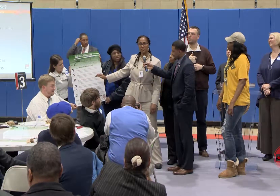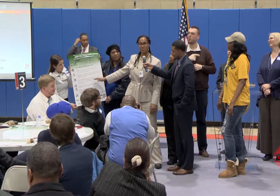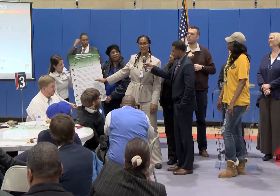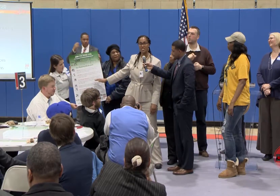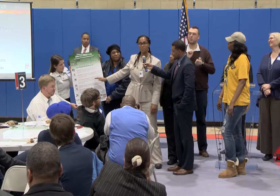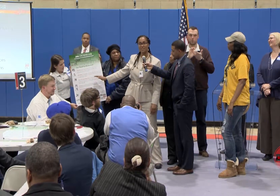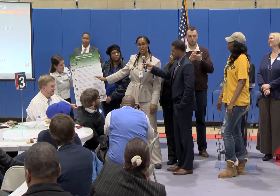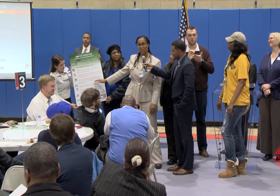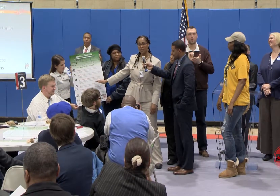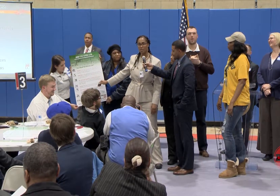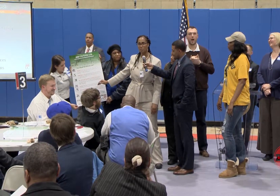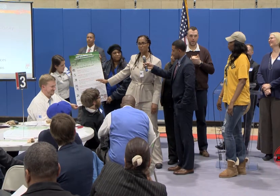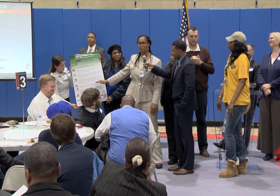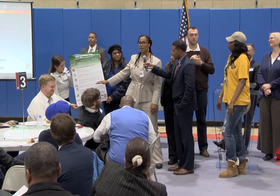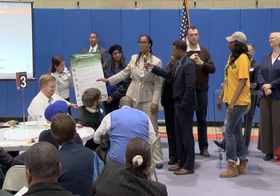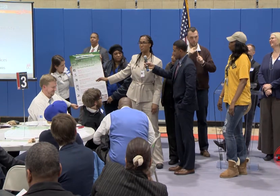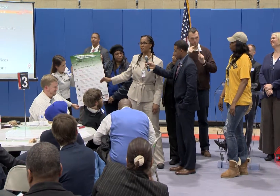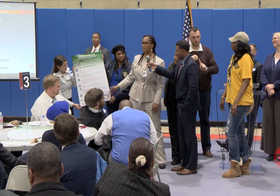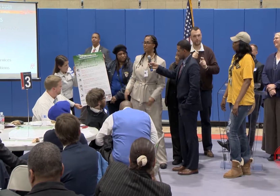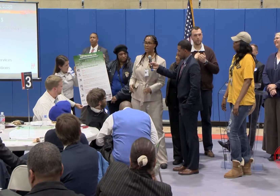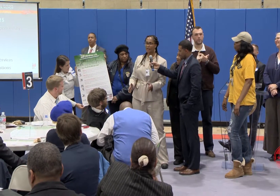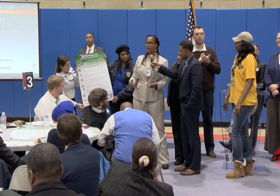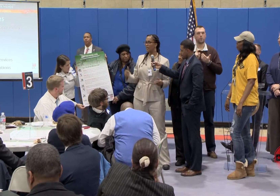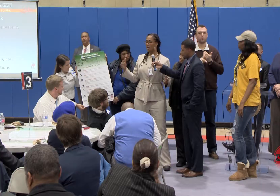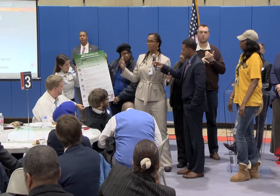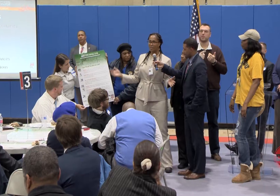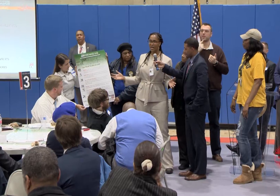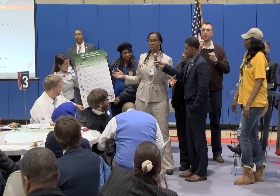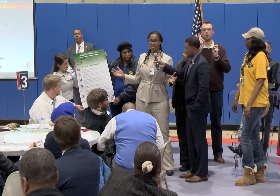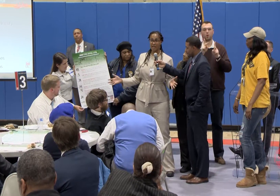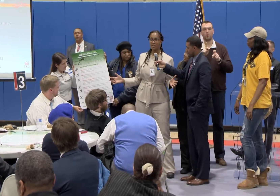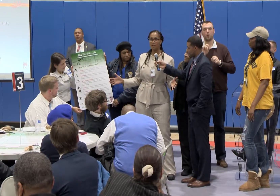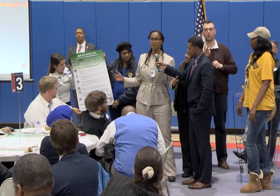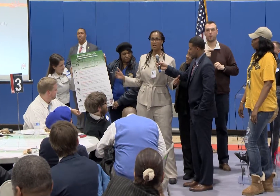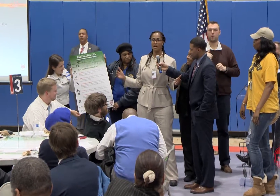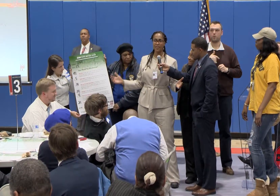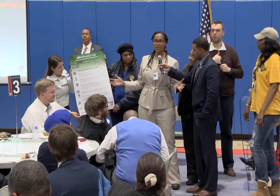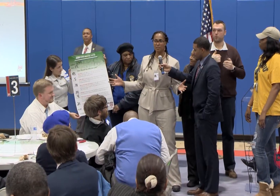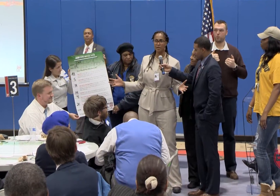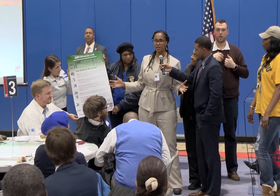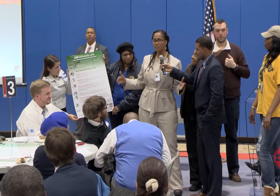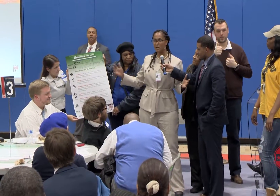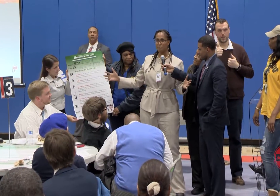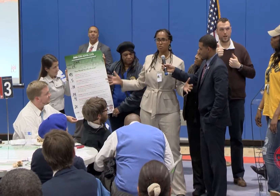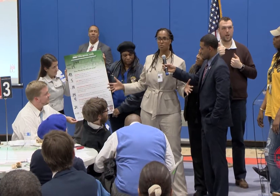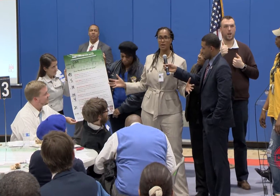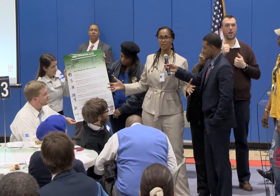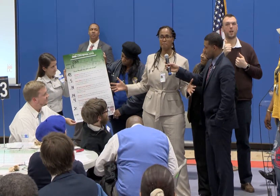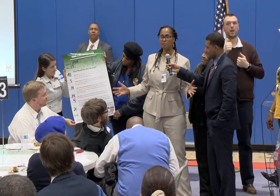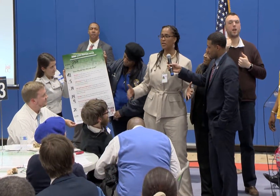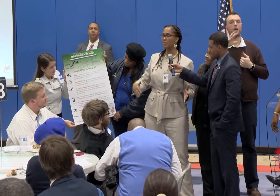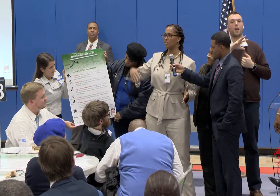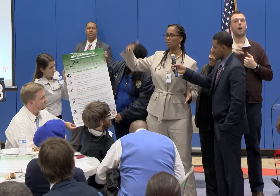ADDRESS THAT SPECIFICALLY WITH PROGRAMS TO SAY, OKAY, IF WE HAVE 10 AFRICAN-AMERICAN PEOPLE WHO ARE UNEMPLOYED THAT ARE